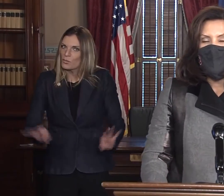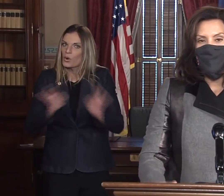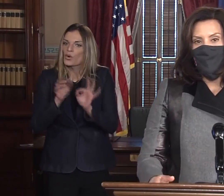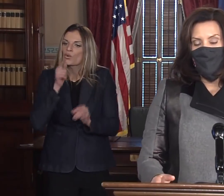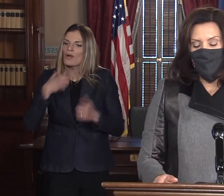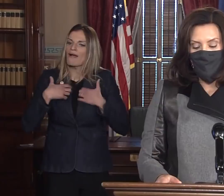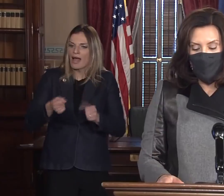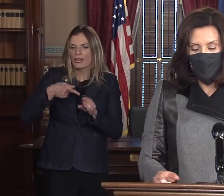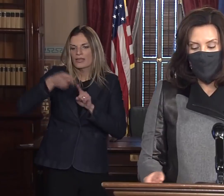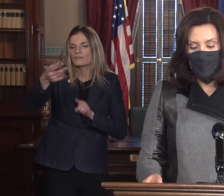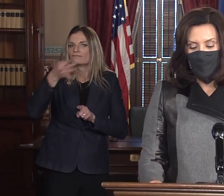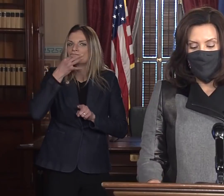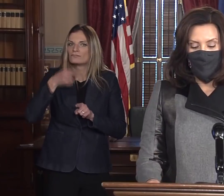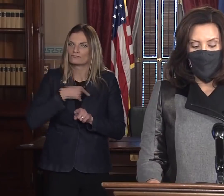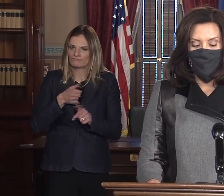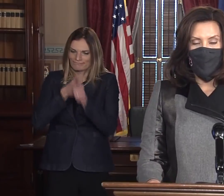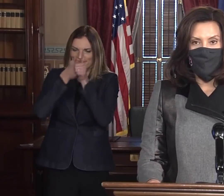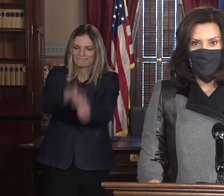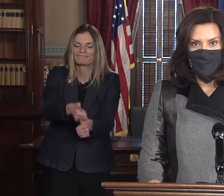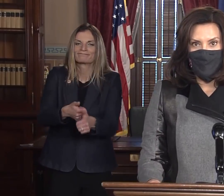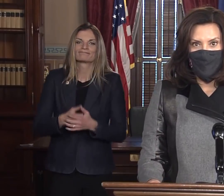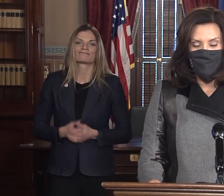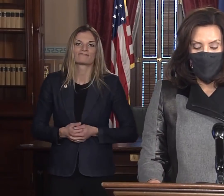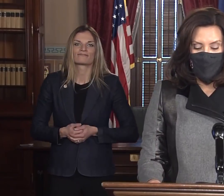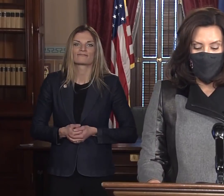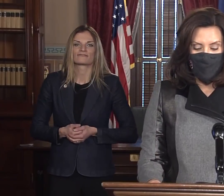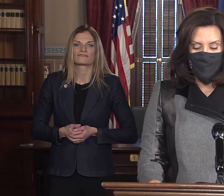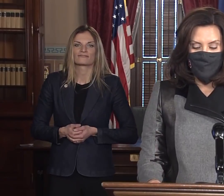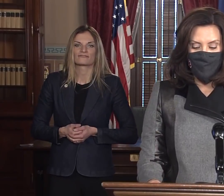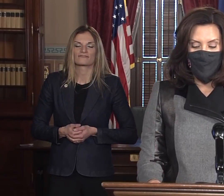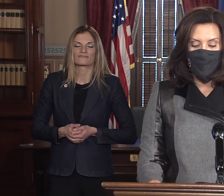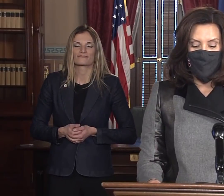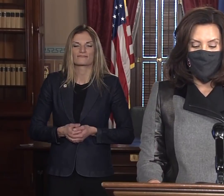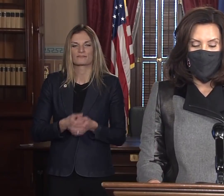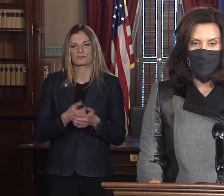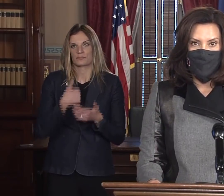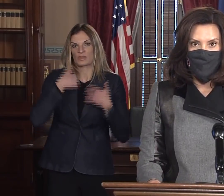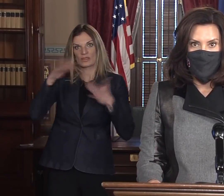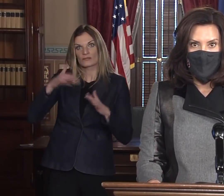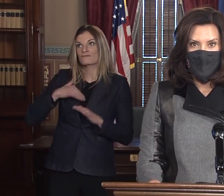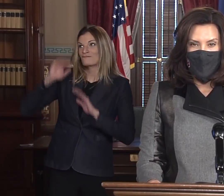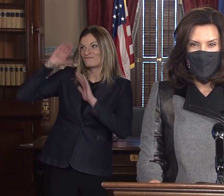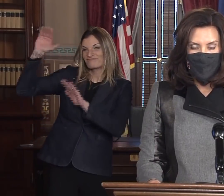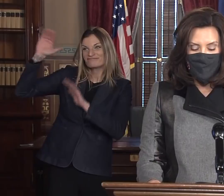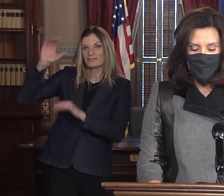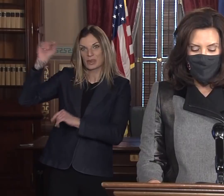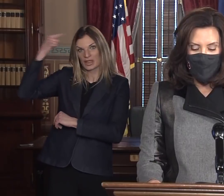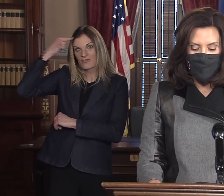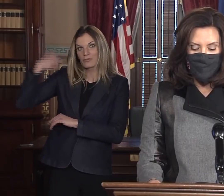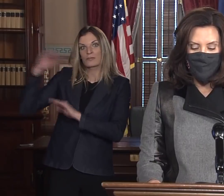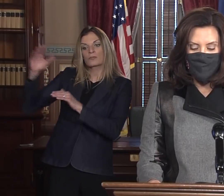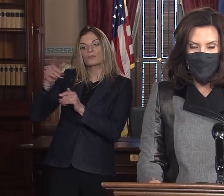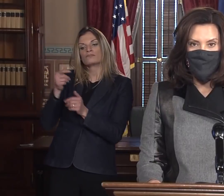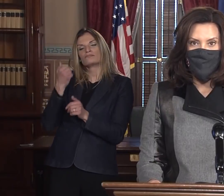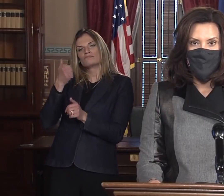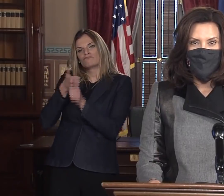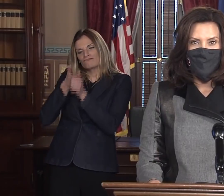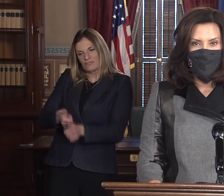REAL BIPARTISAN COOPERATION. LISTENING TO HEALTH EXPERTS AND FOLLOWING THE SCIENCE, NOT DENYING IT.